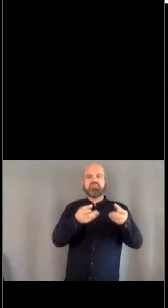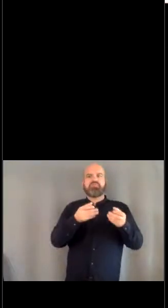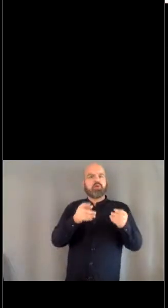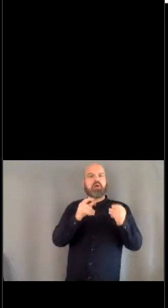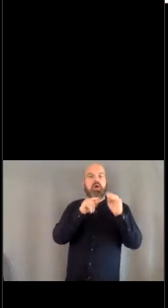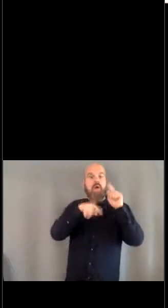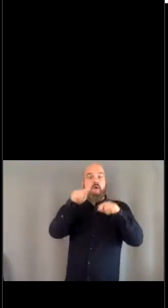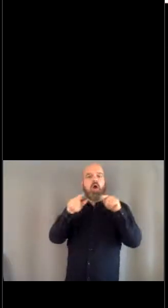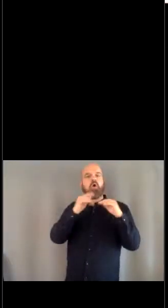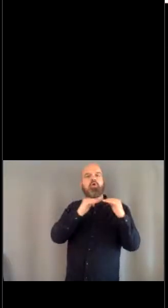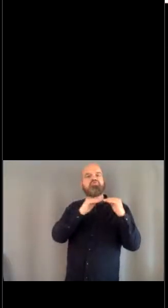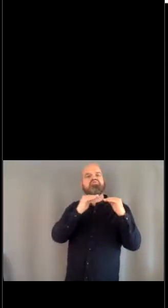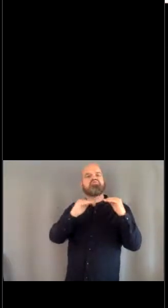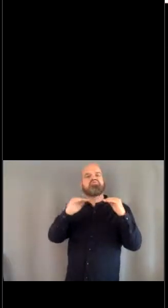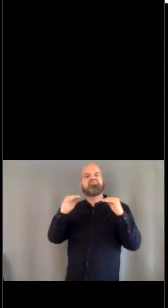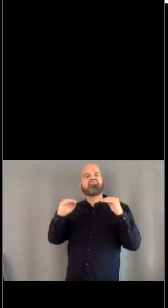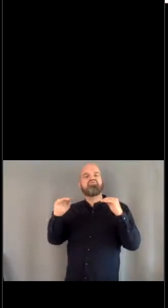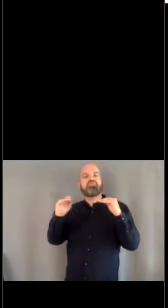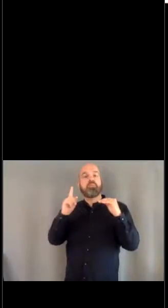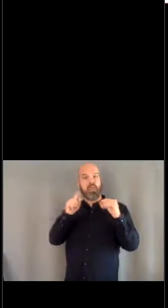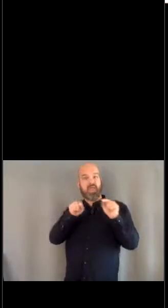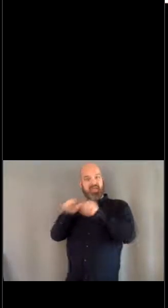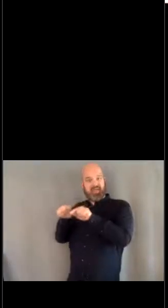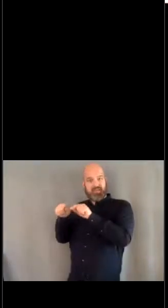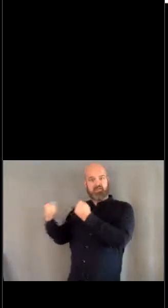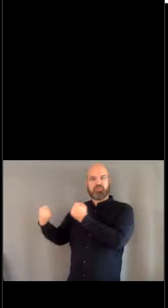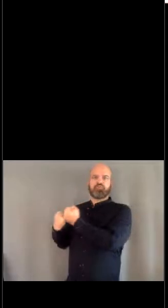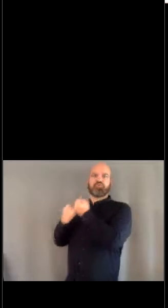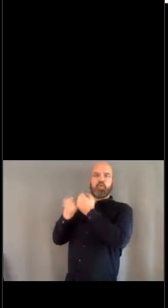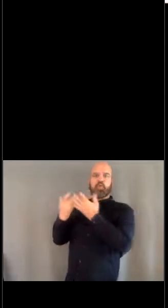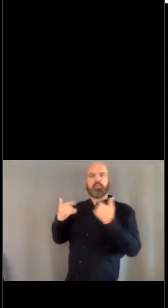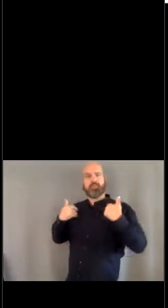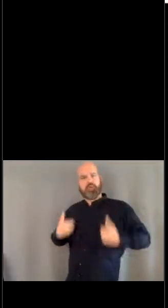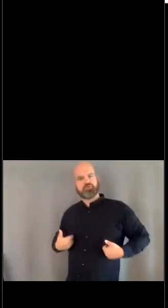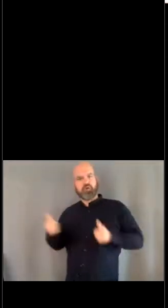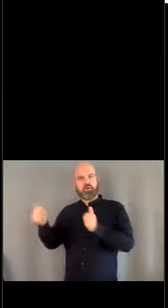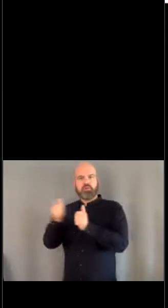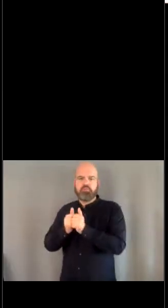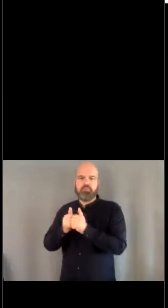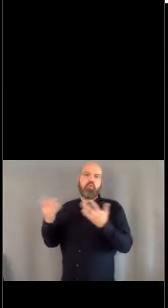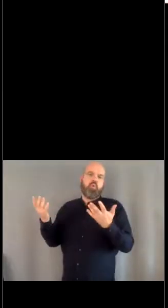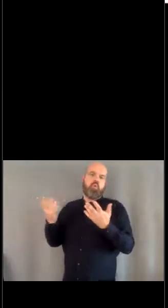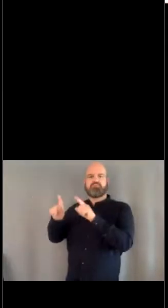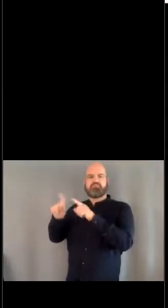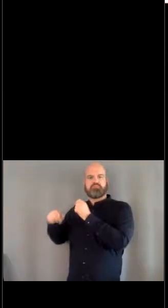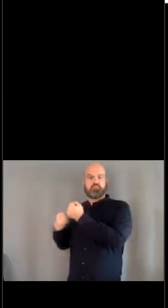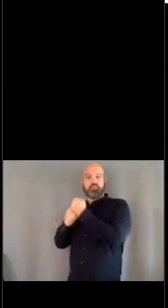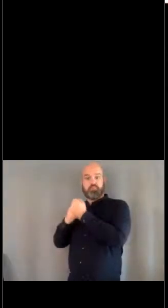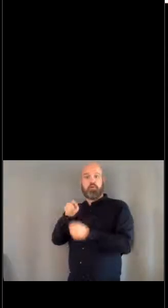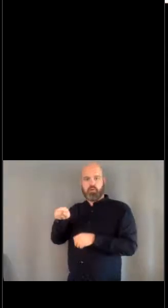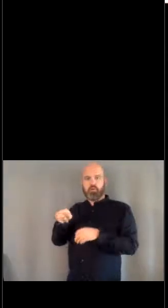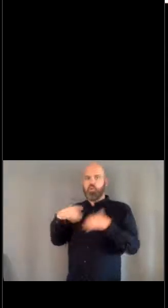which leads to the conclusion that maybe social protection benefits they need to be divided between support services,